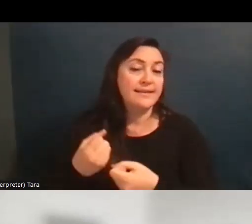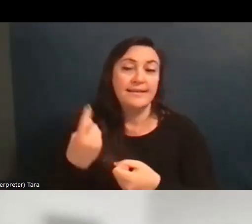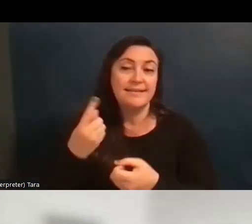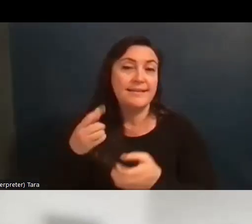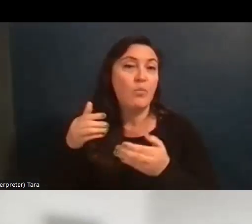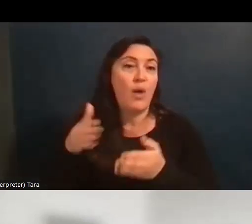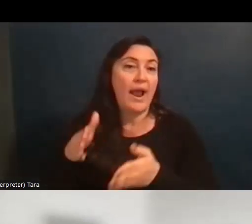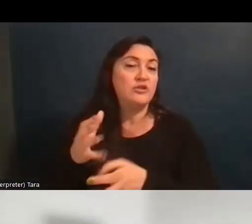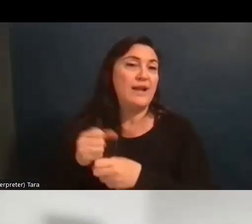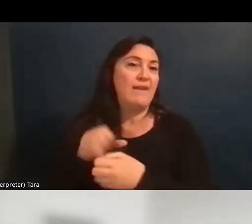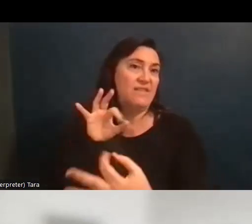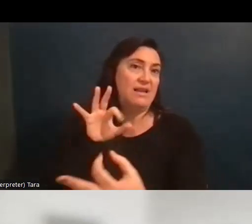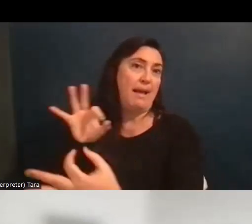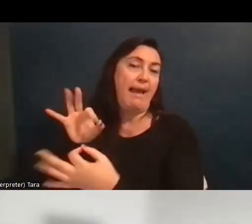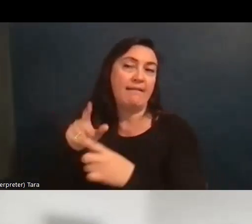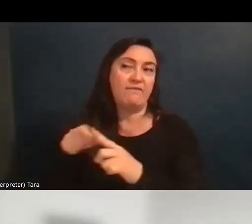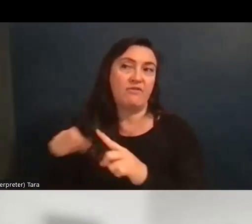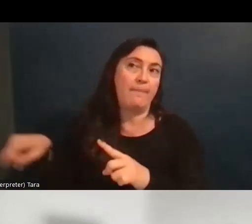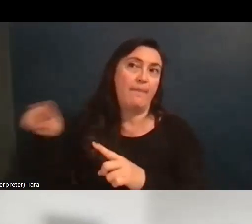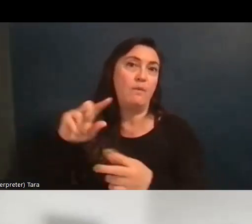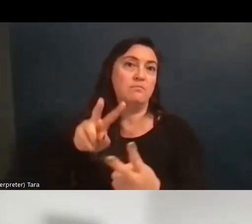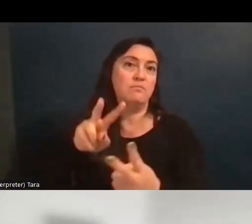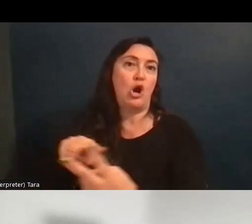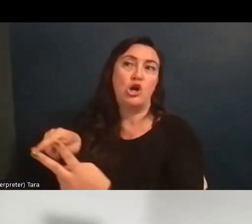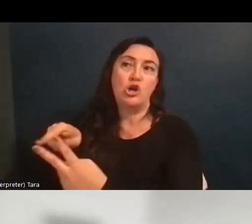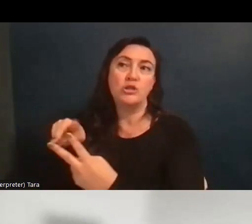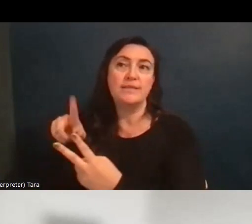so you can PIV management and leadership can pivot to that